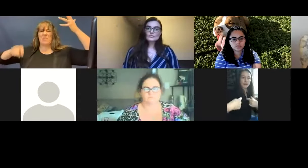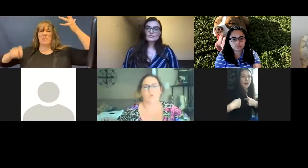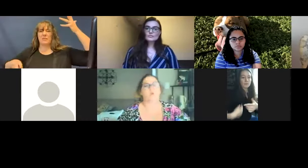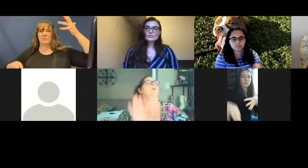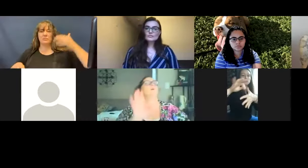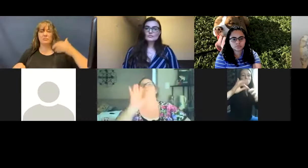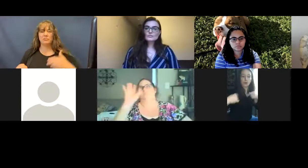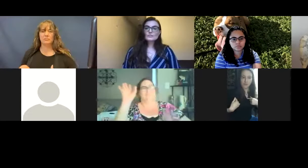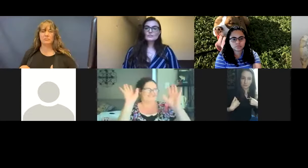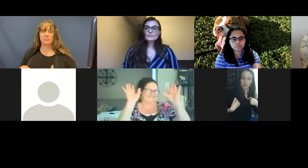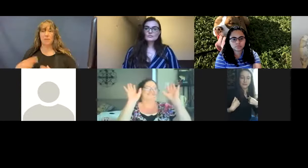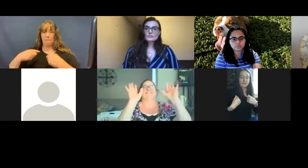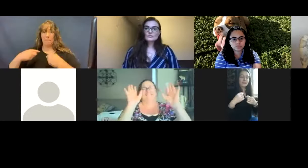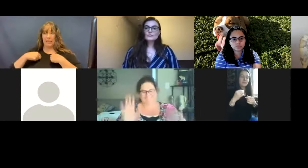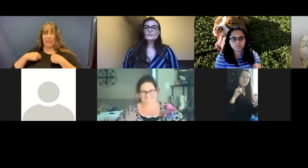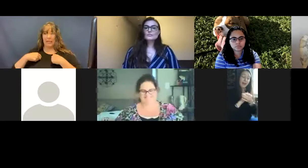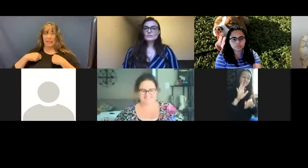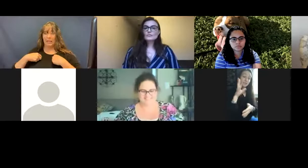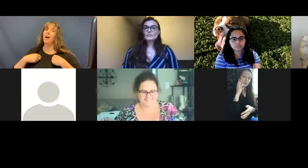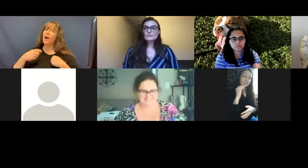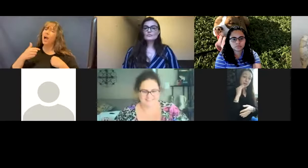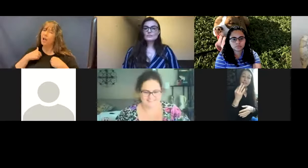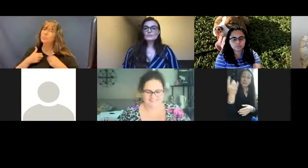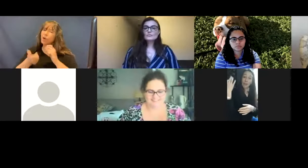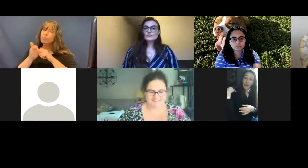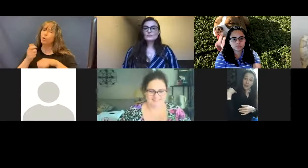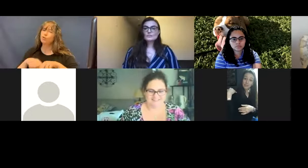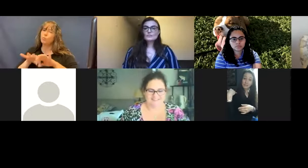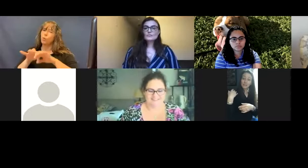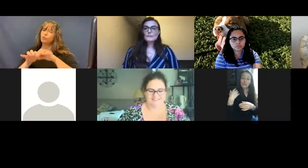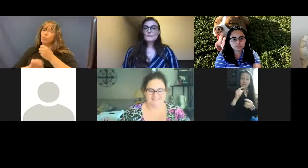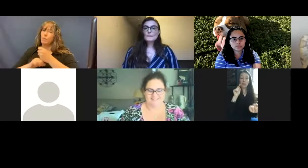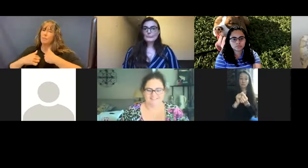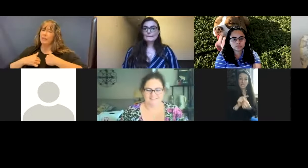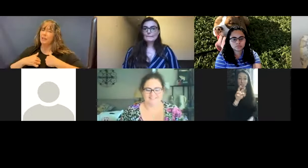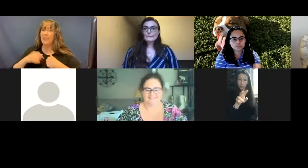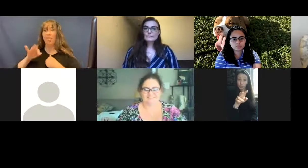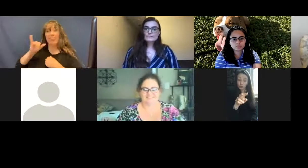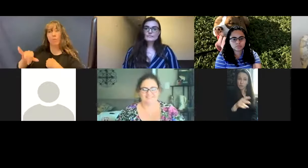I'm the most important. And if that was their experience in the past, they might meet you